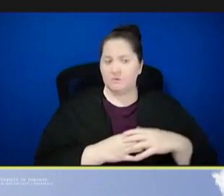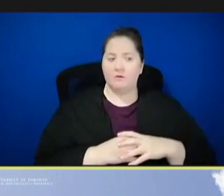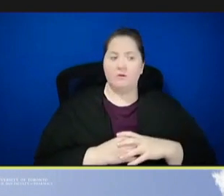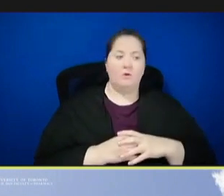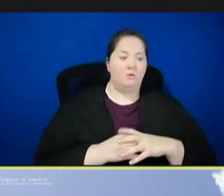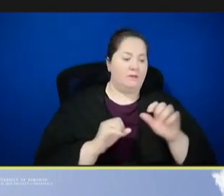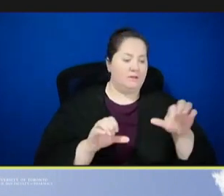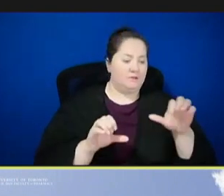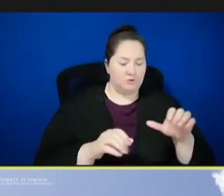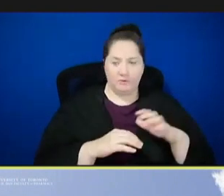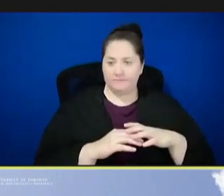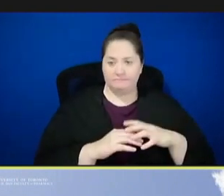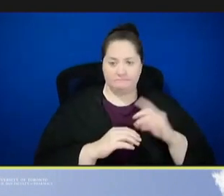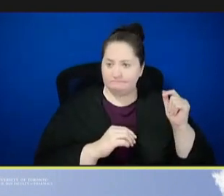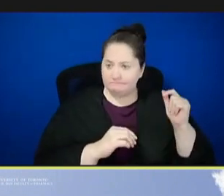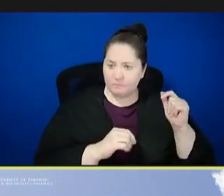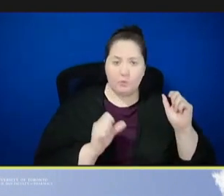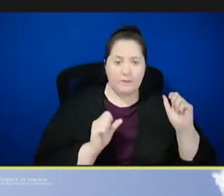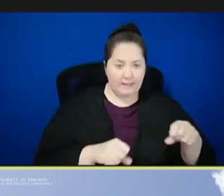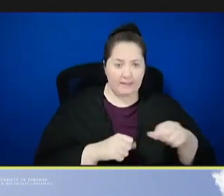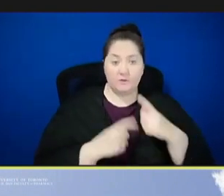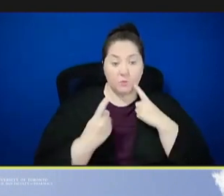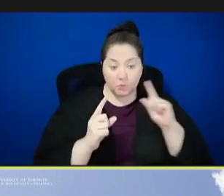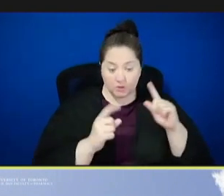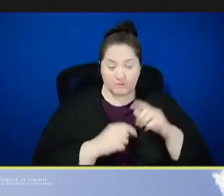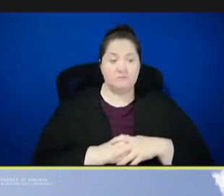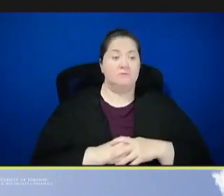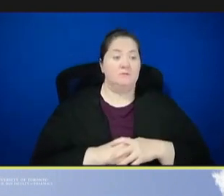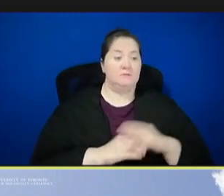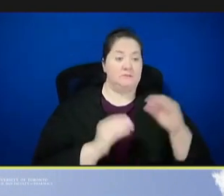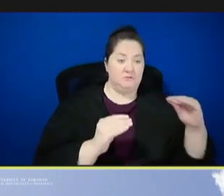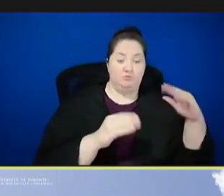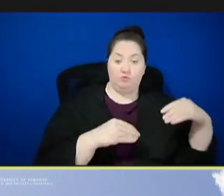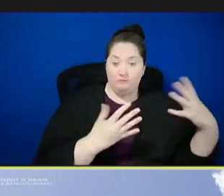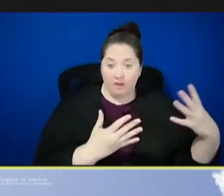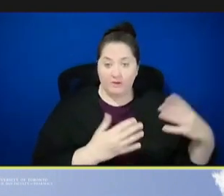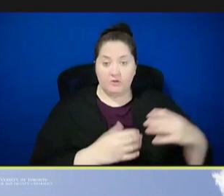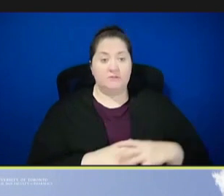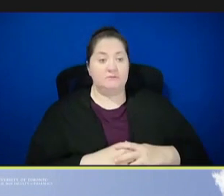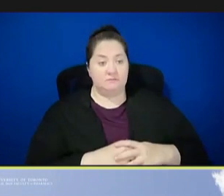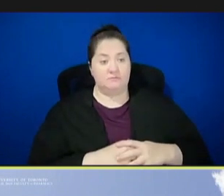on the spot, and we have, and it works. We can teach providers and literally transform spaces